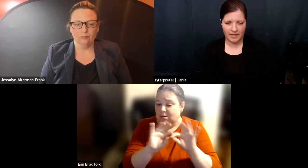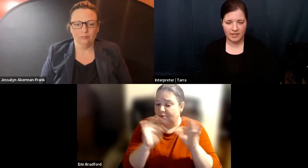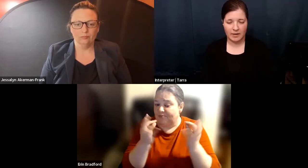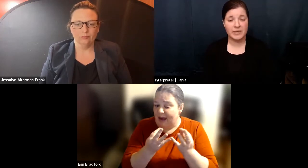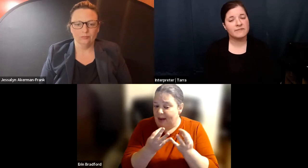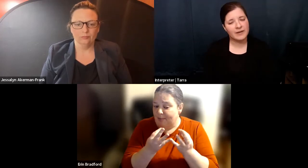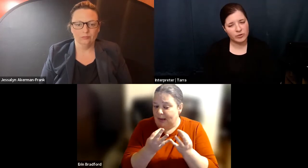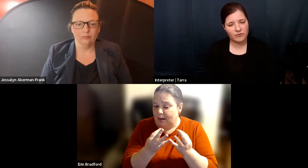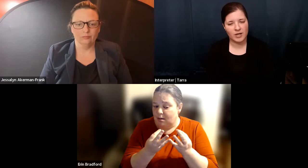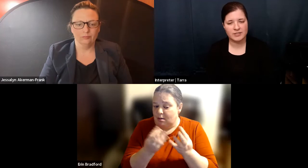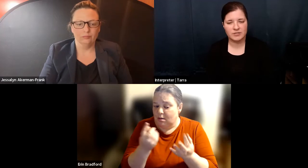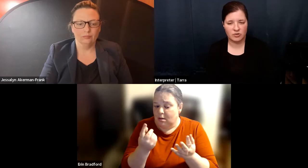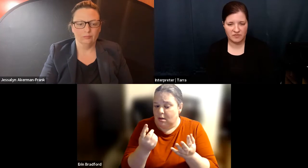Because why stay and give them my business if they can't accommodate me or if I can't even understand what I'm